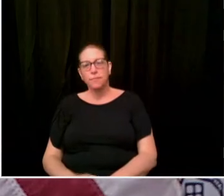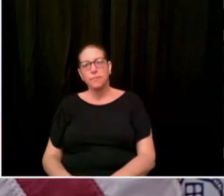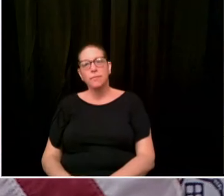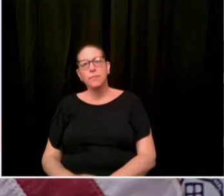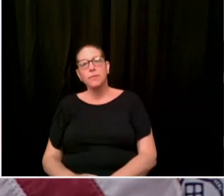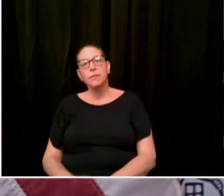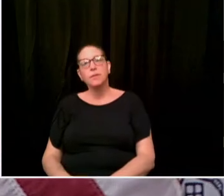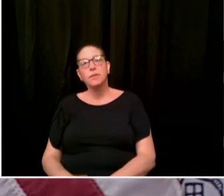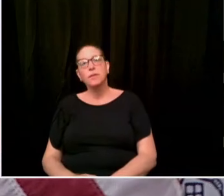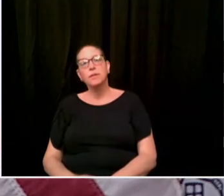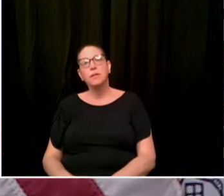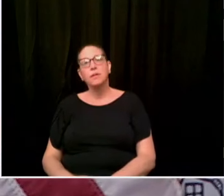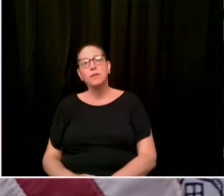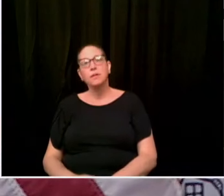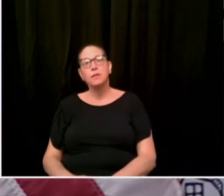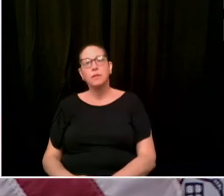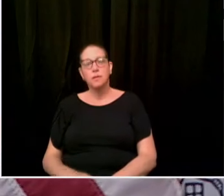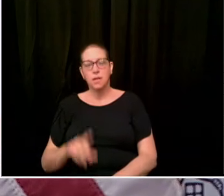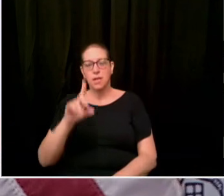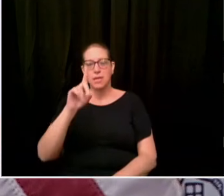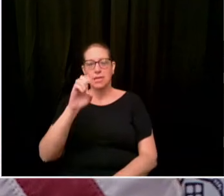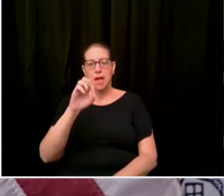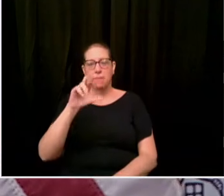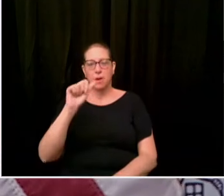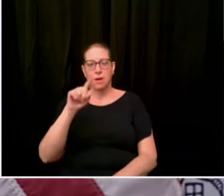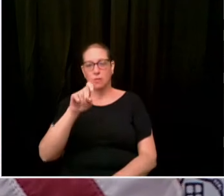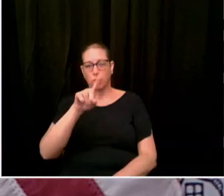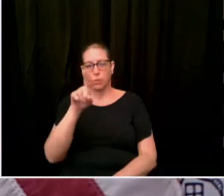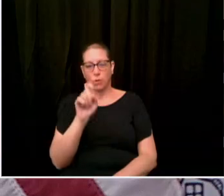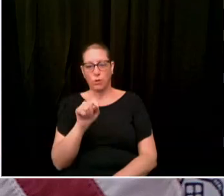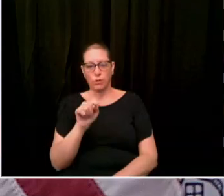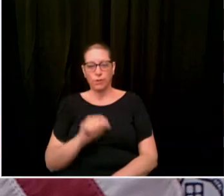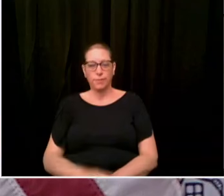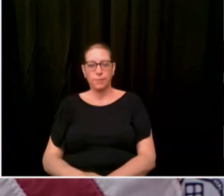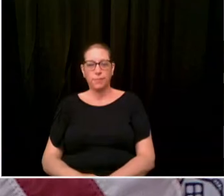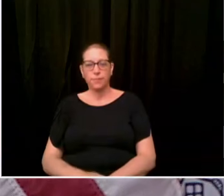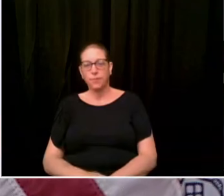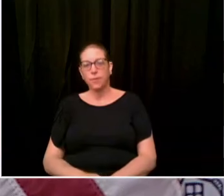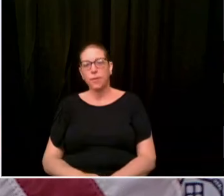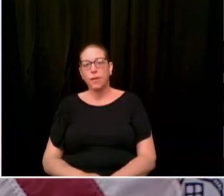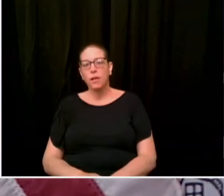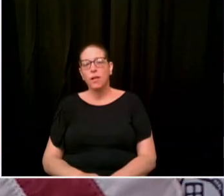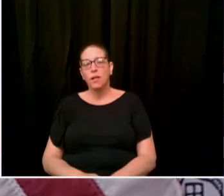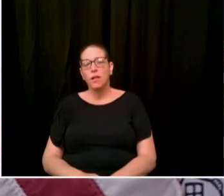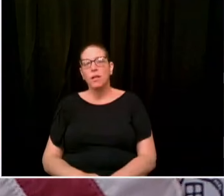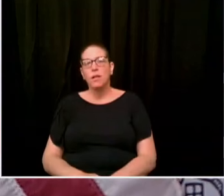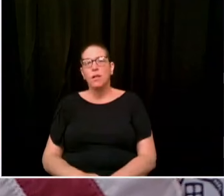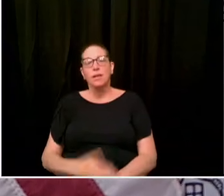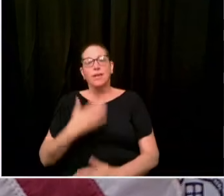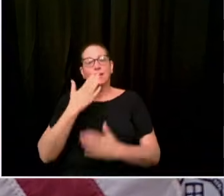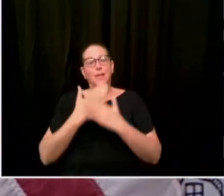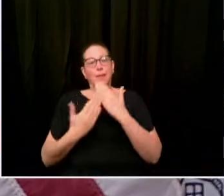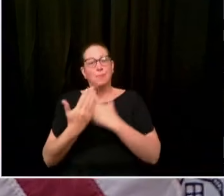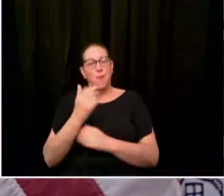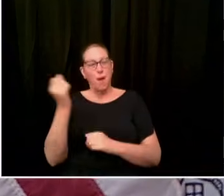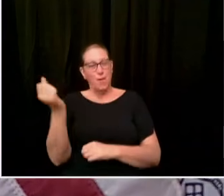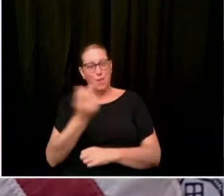OPENING BEACHES AND ALL THAT COMES WITH THAT, THE LIFEGUARDS WILL BE READY. NEXT WE HAVE DEBORAH LEE FROM